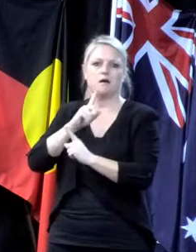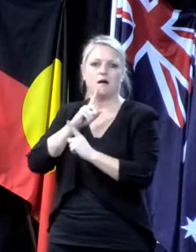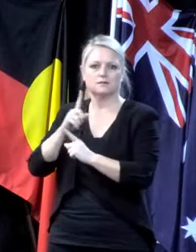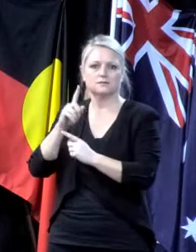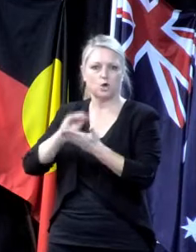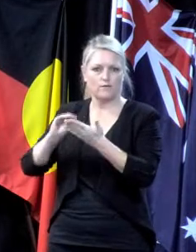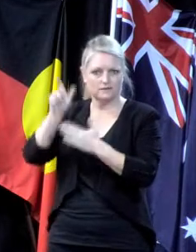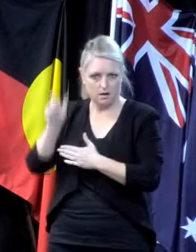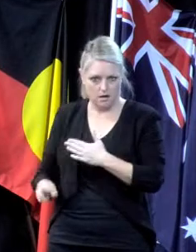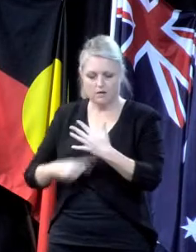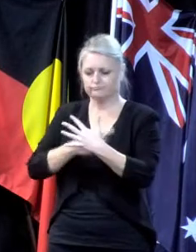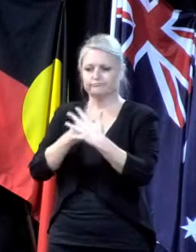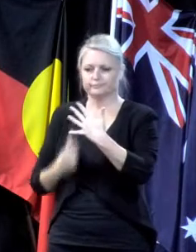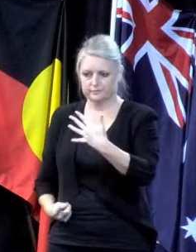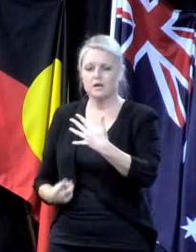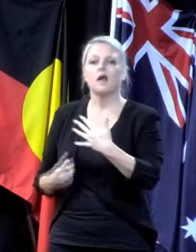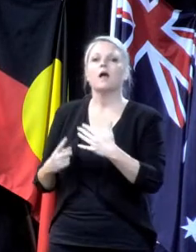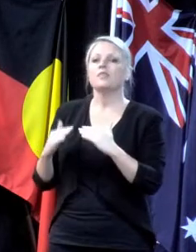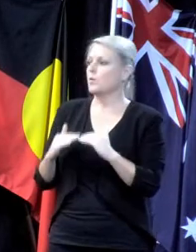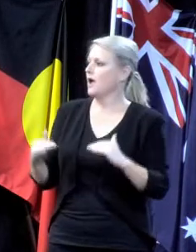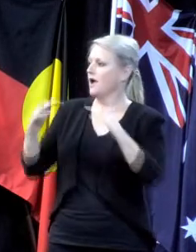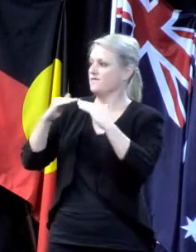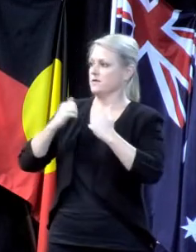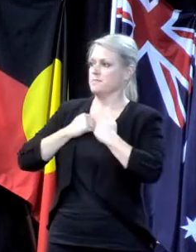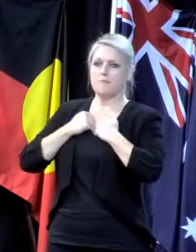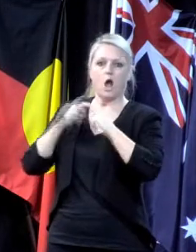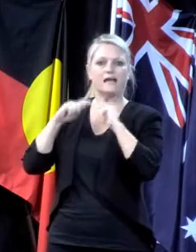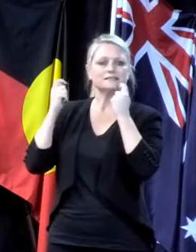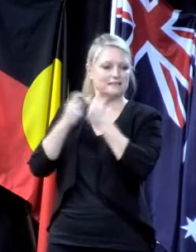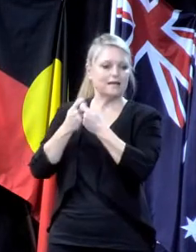Then, we have my team, who are the inclusive practices team.